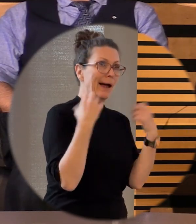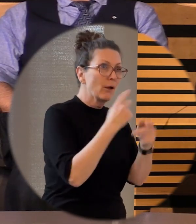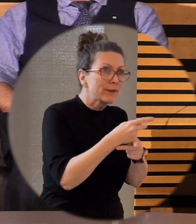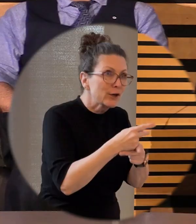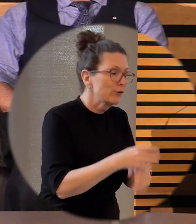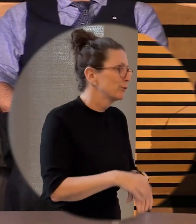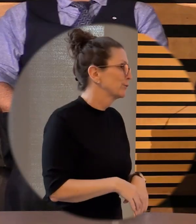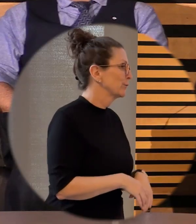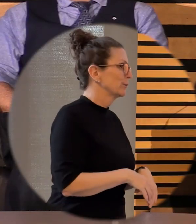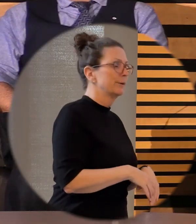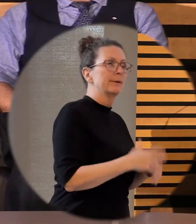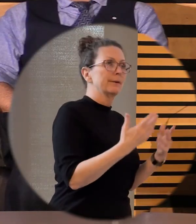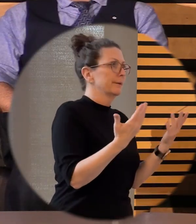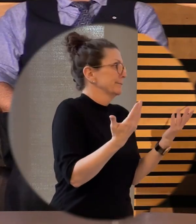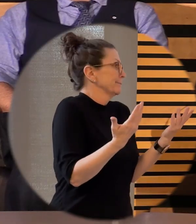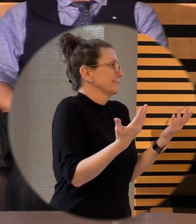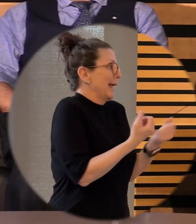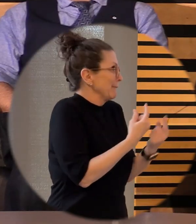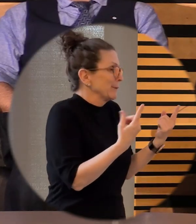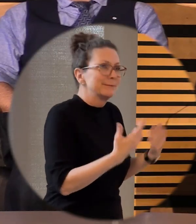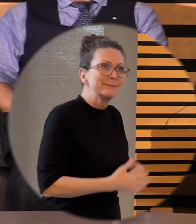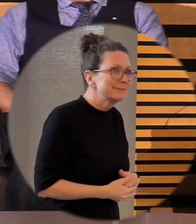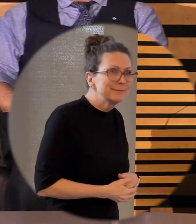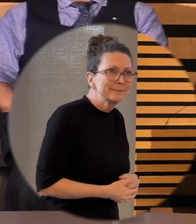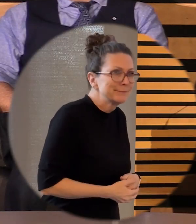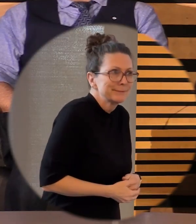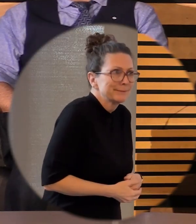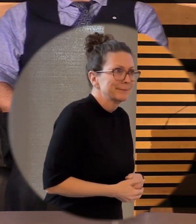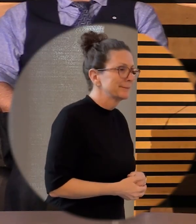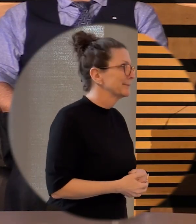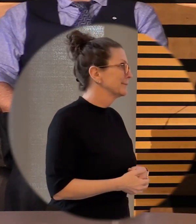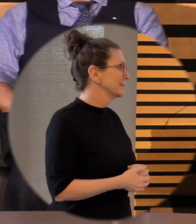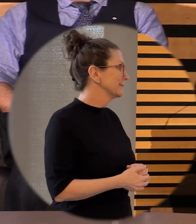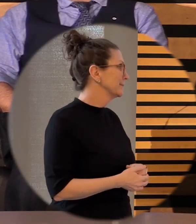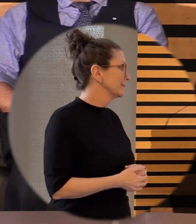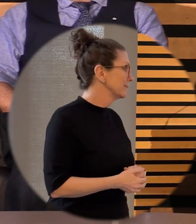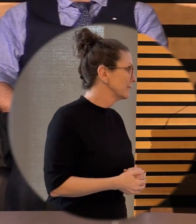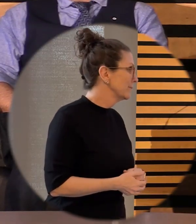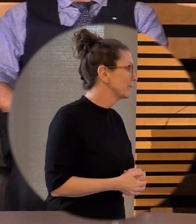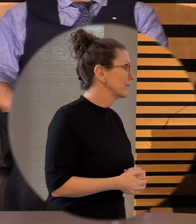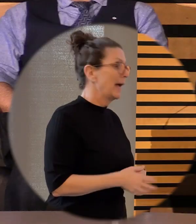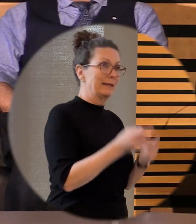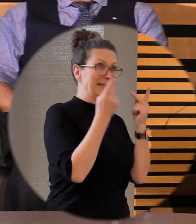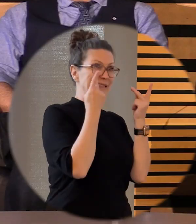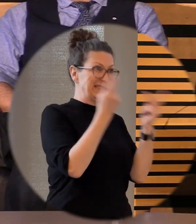well in health care in BC we have the in plain sight report uh young man named uh Colton Bush